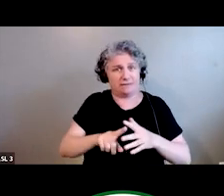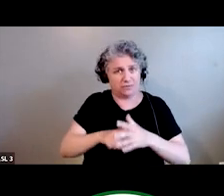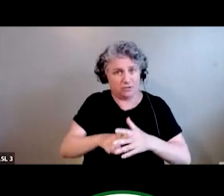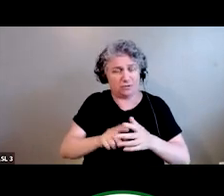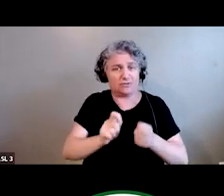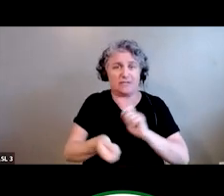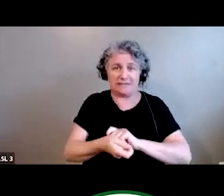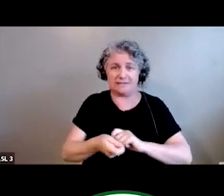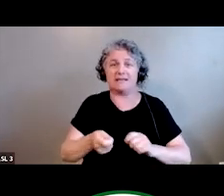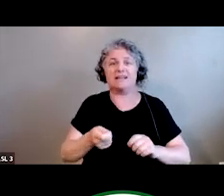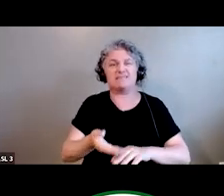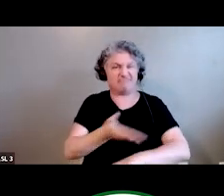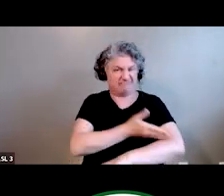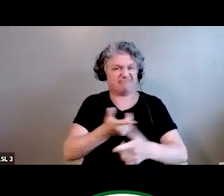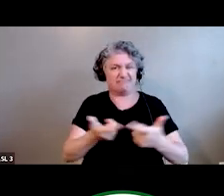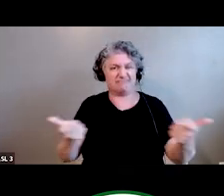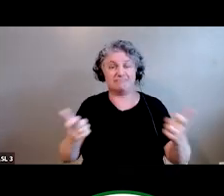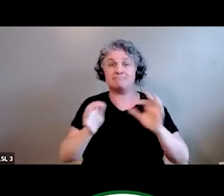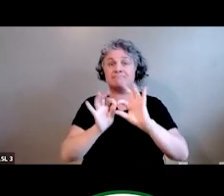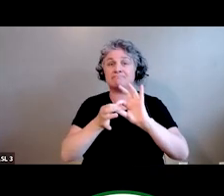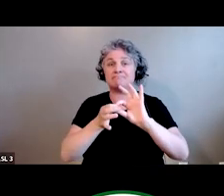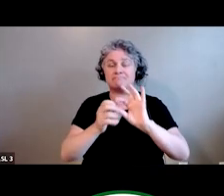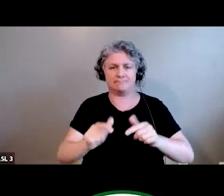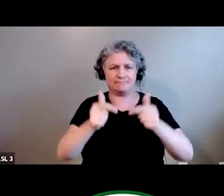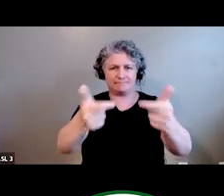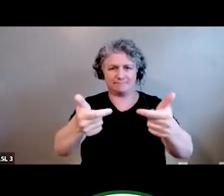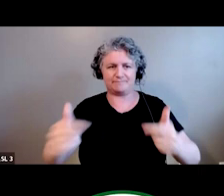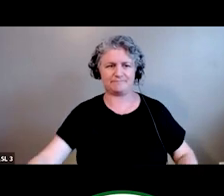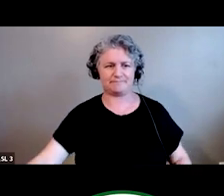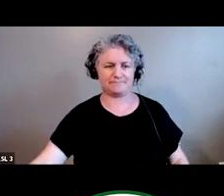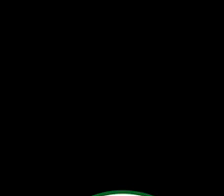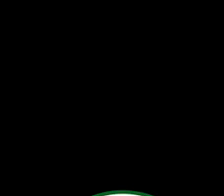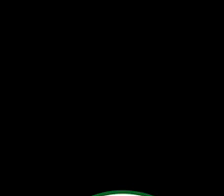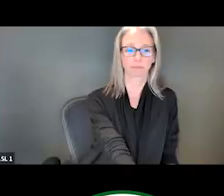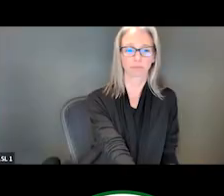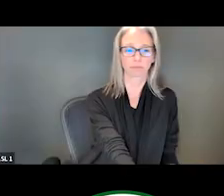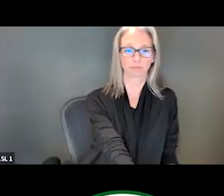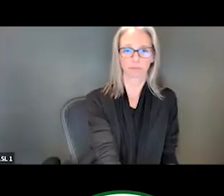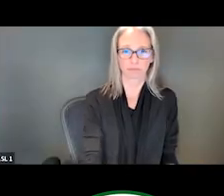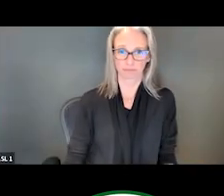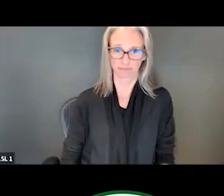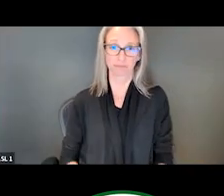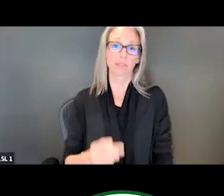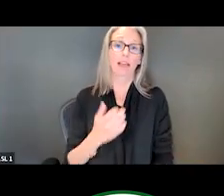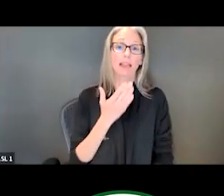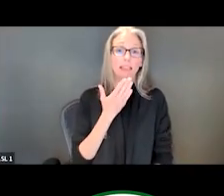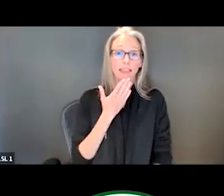Yeah, thank you. I just wanna reflect on what's been shared, by the folks who've spoken so